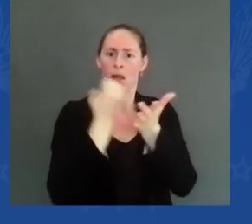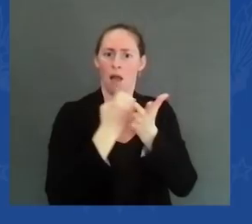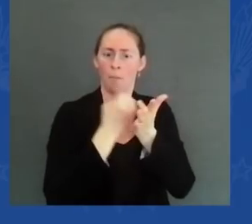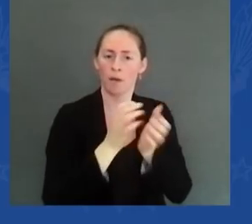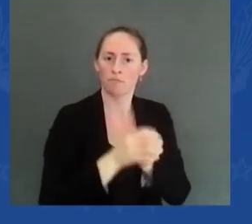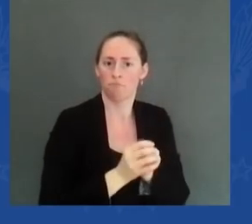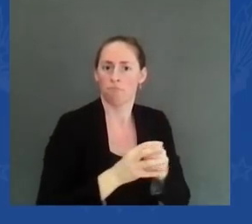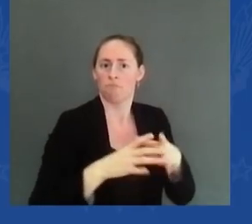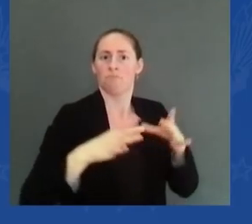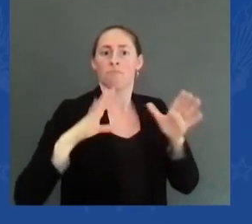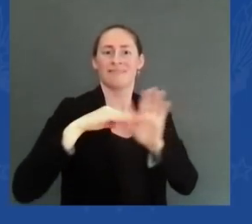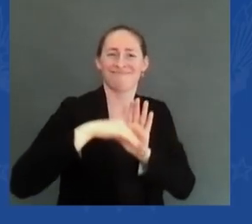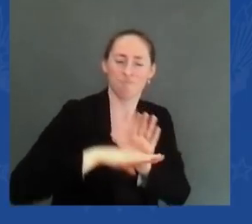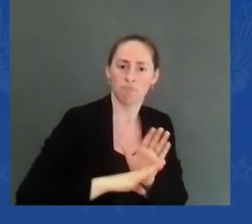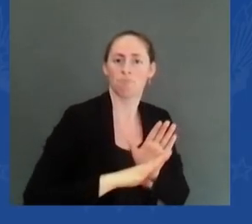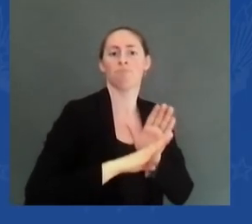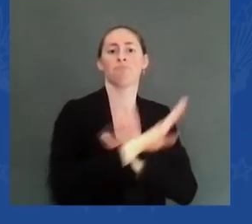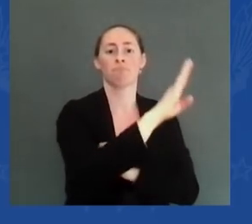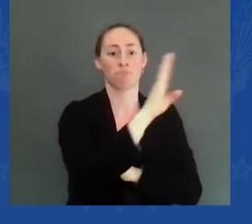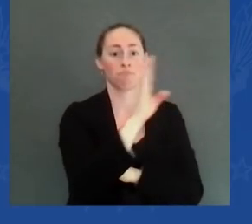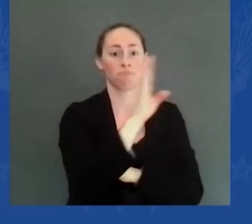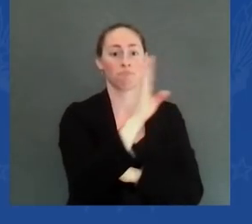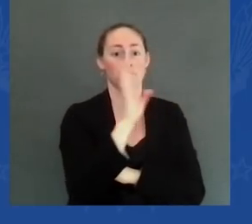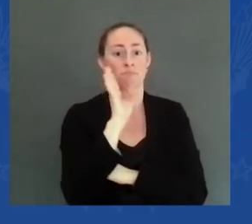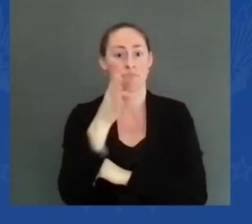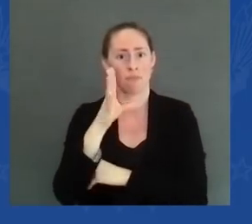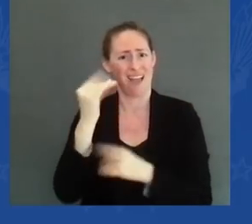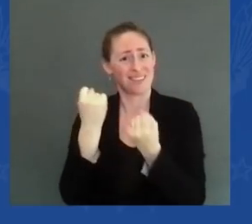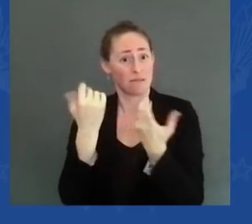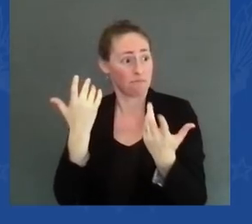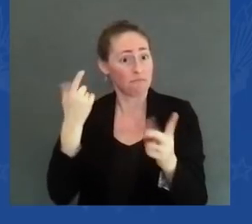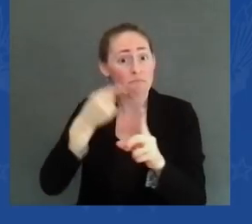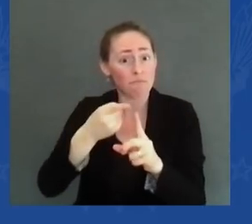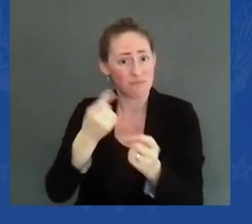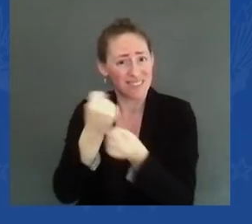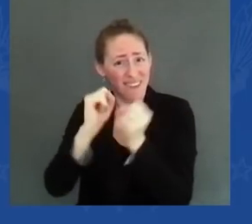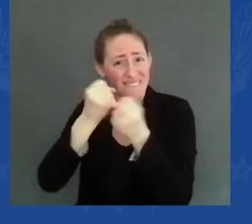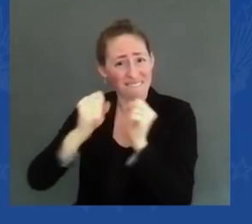of a lot of people's lives, and we're going to save a whole hell of a lot of money. God bless you all. Let's get this done.